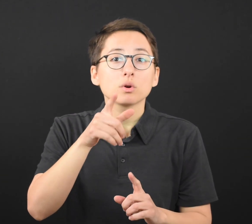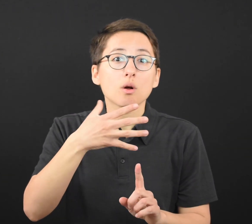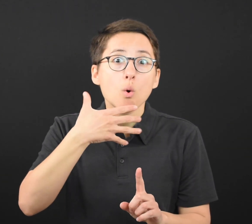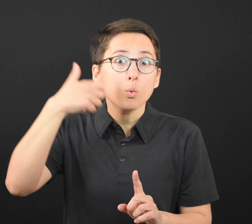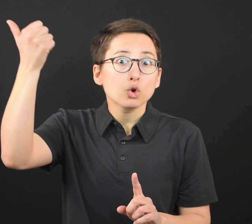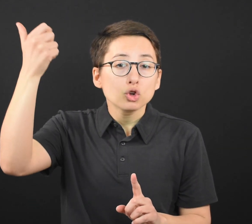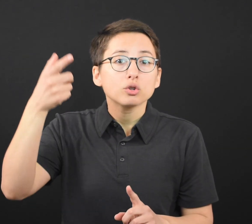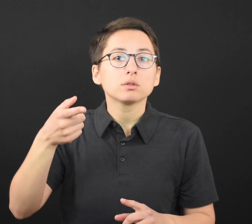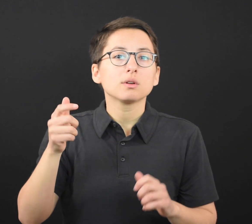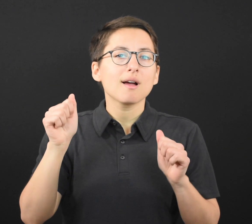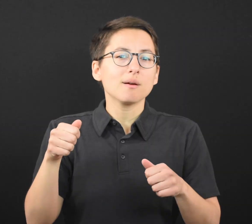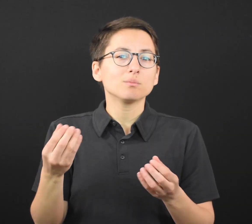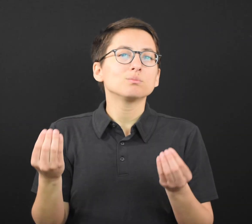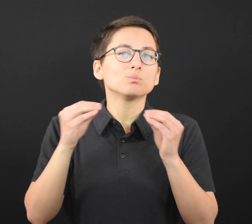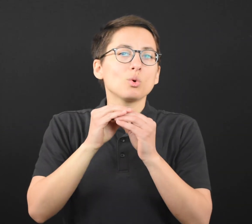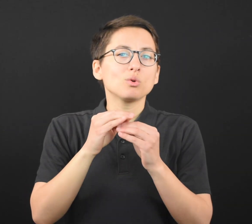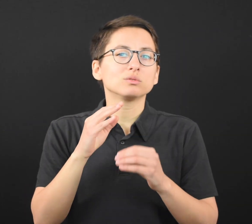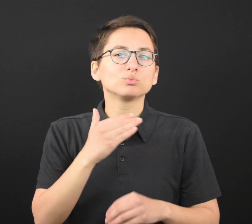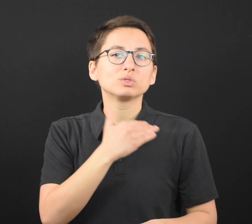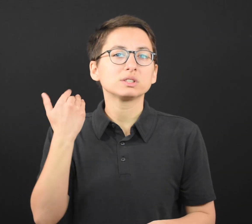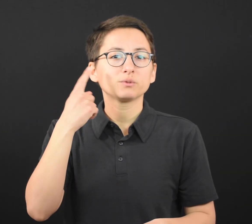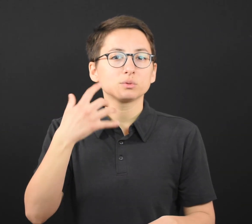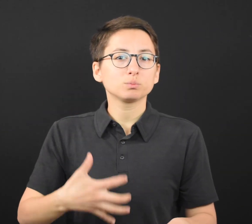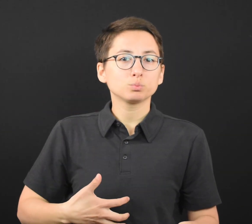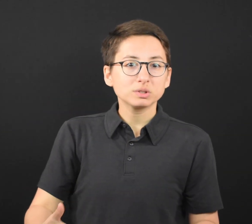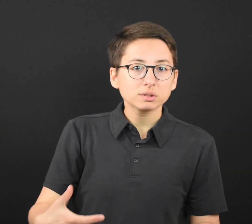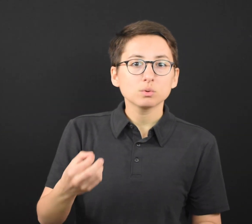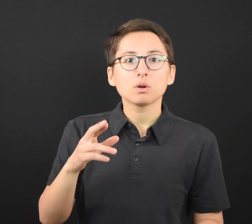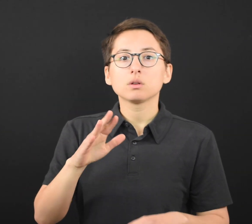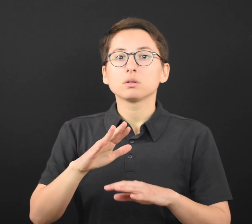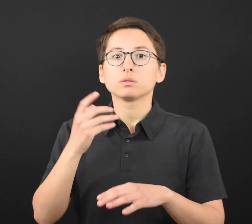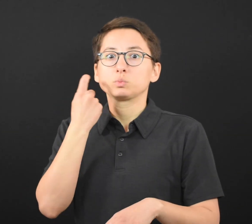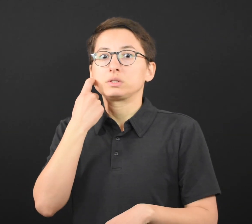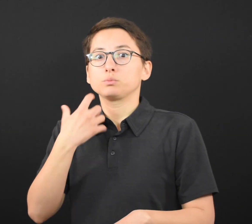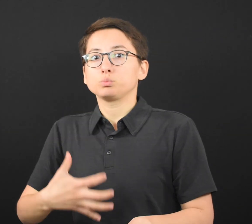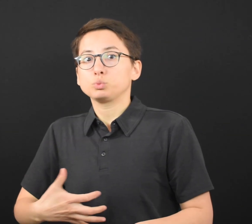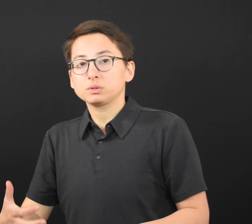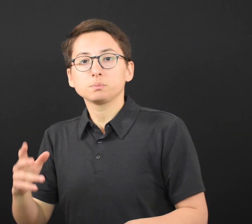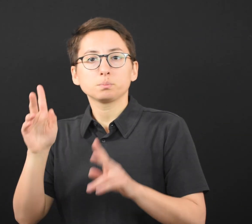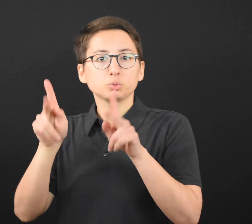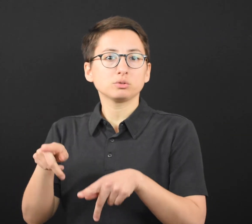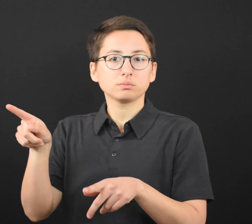increase a pregnant or recently pregnant person’s risk for developing severe illness.